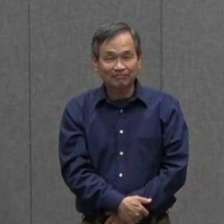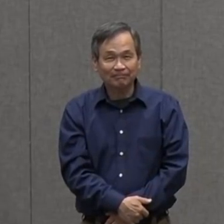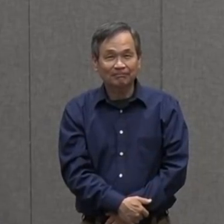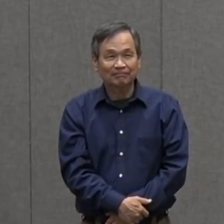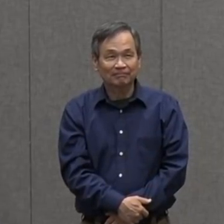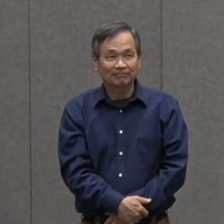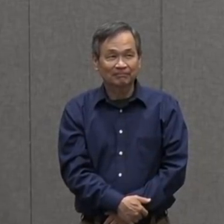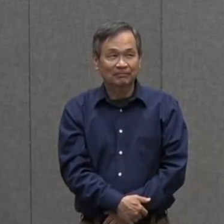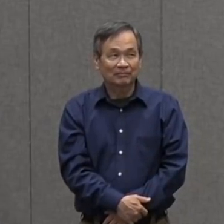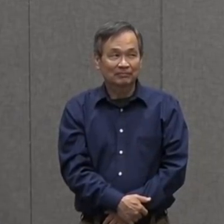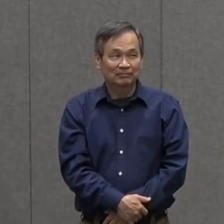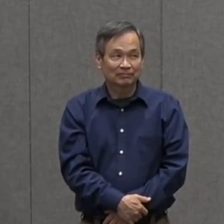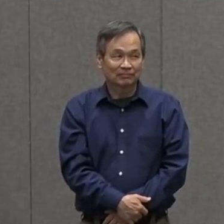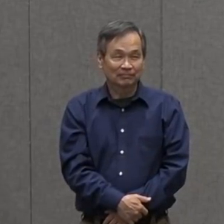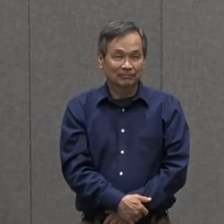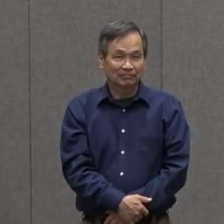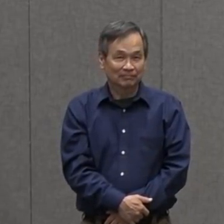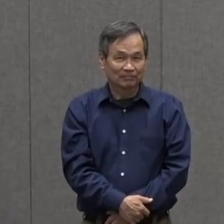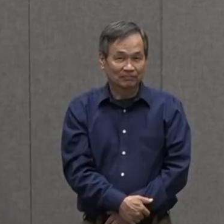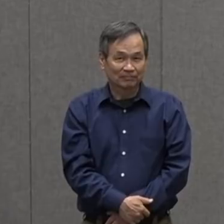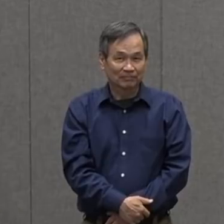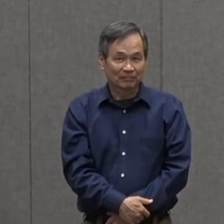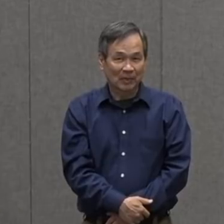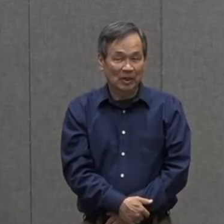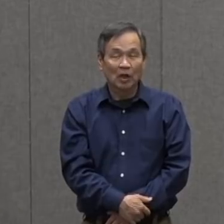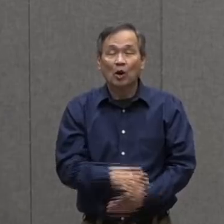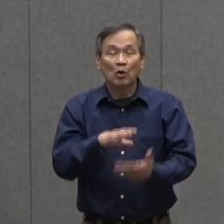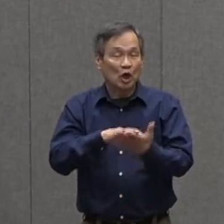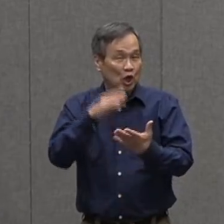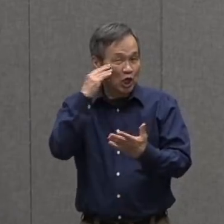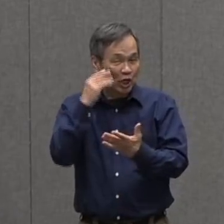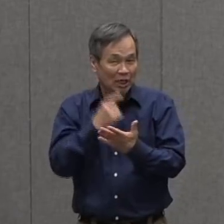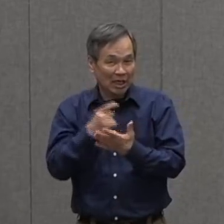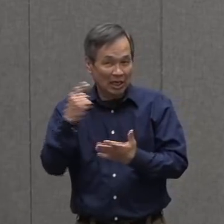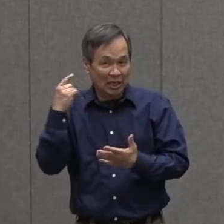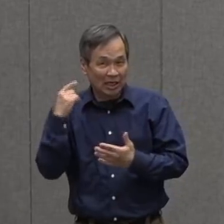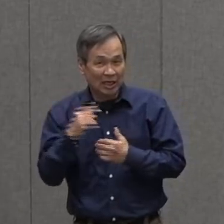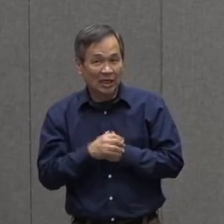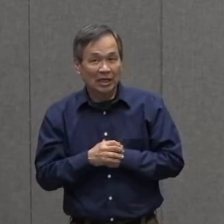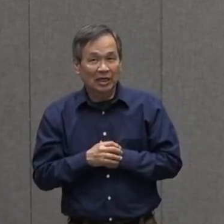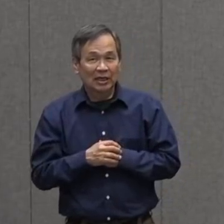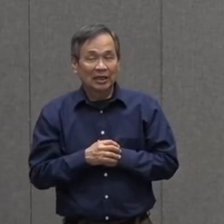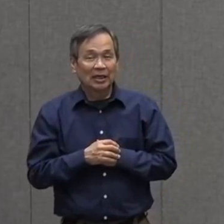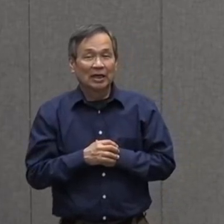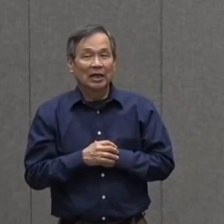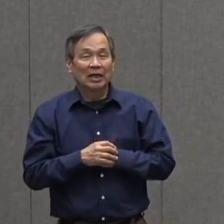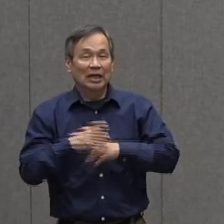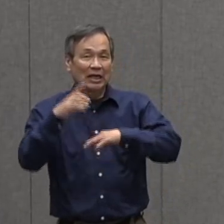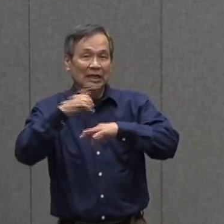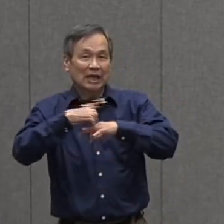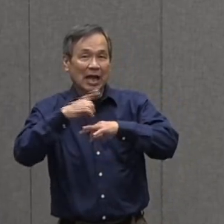All right, what about something we learned about last week, the Diamondback Rattlesnake?